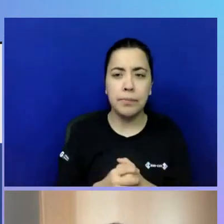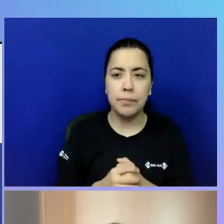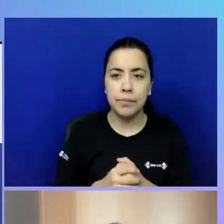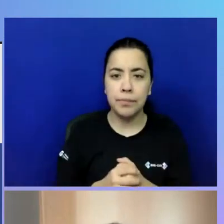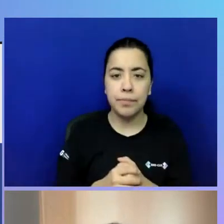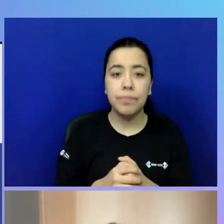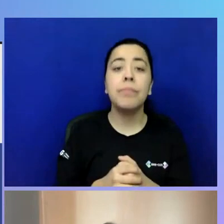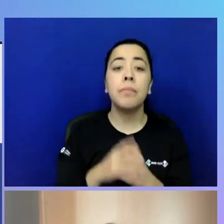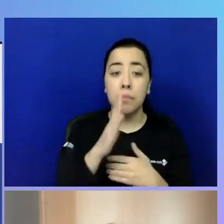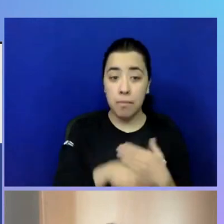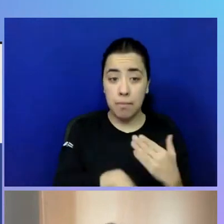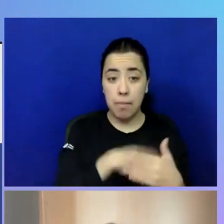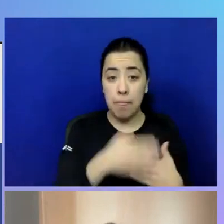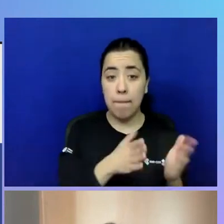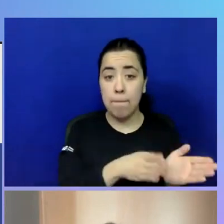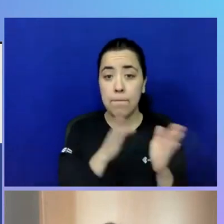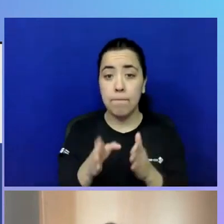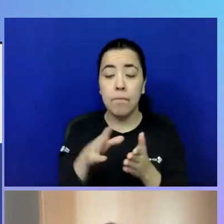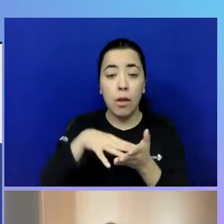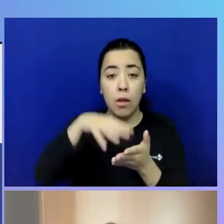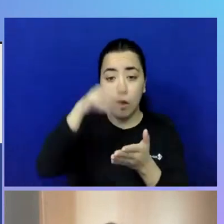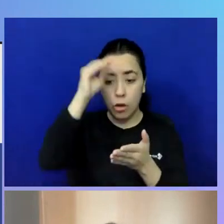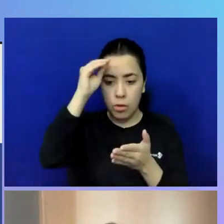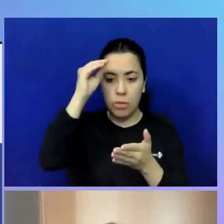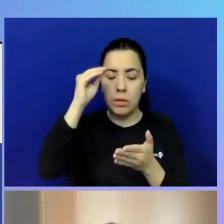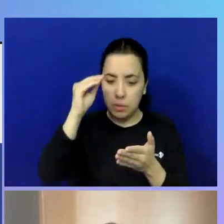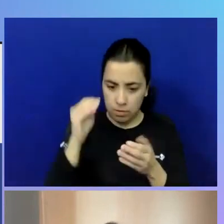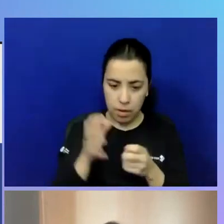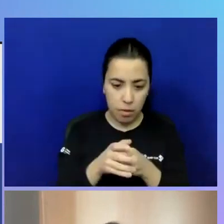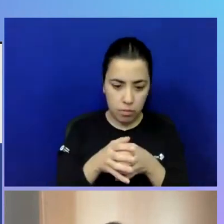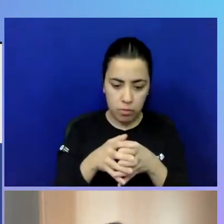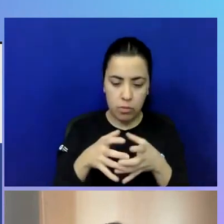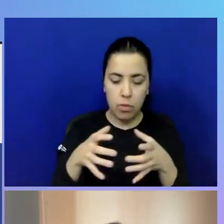importance of leadership. Um, so to help guide our teams, we have